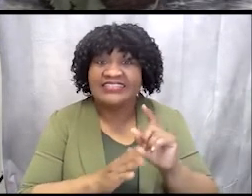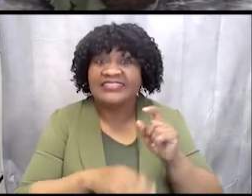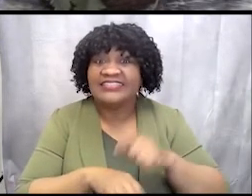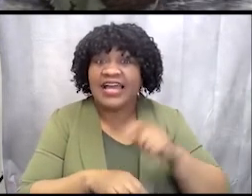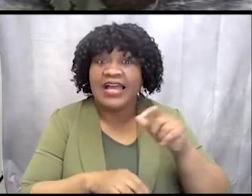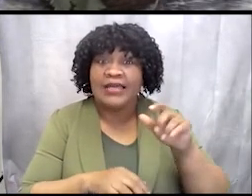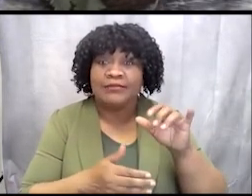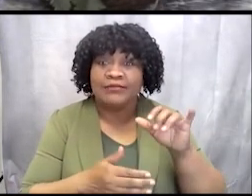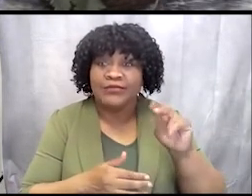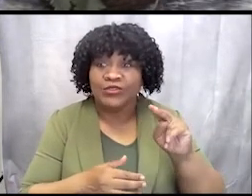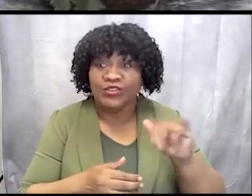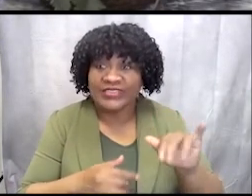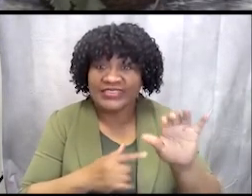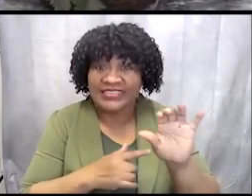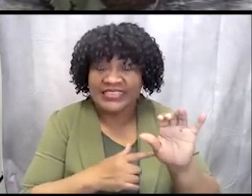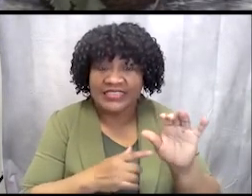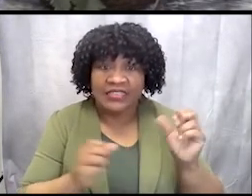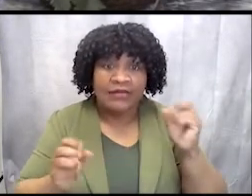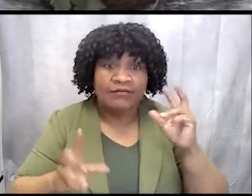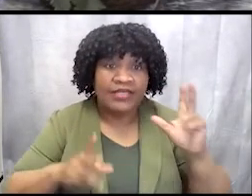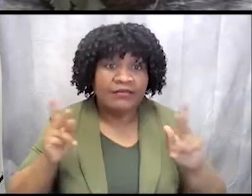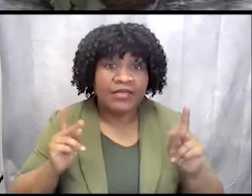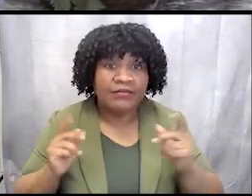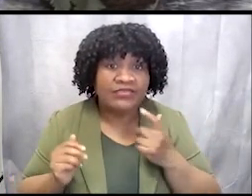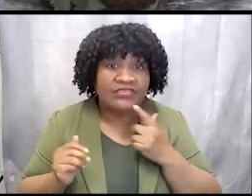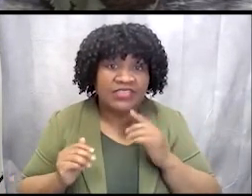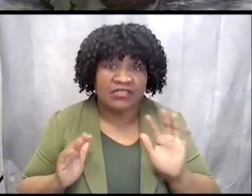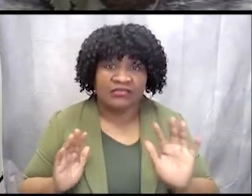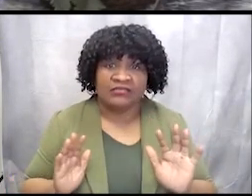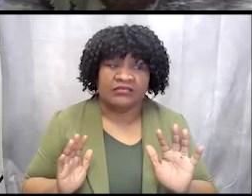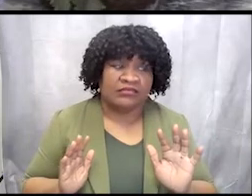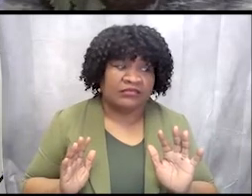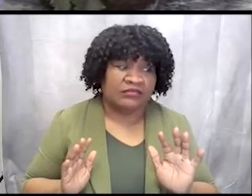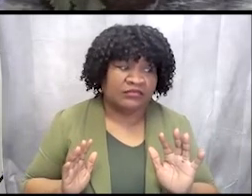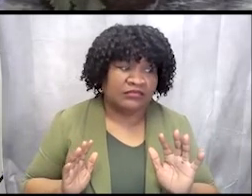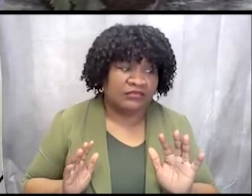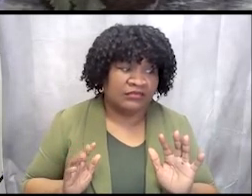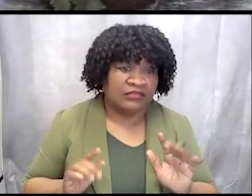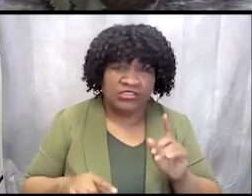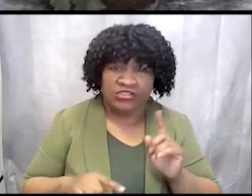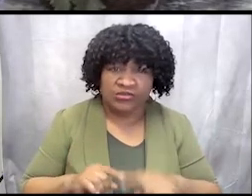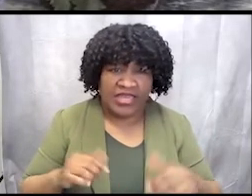where people were saying things like, "Well, you can't have an all-boys school."